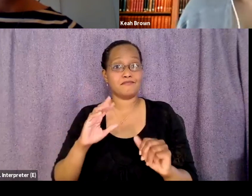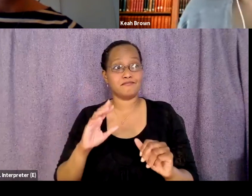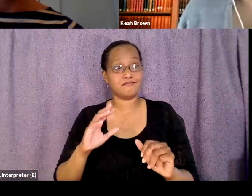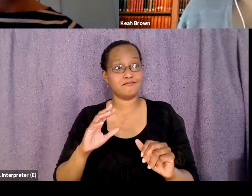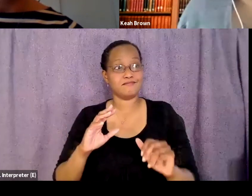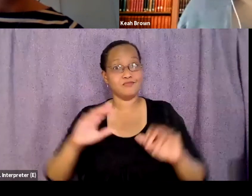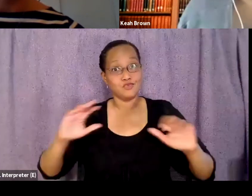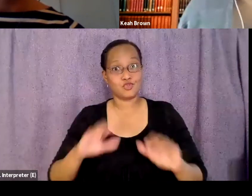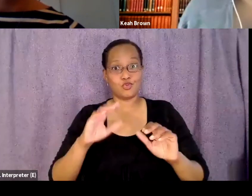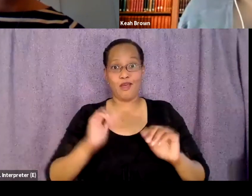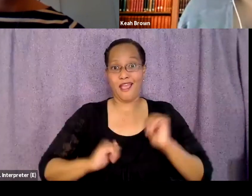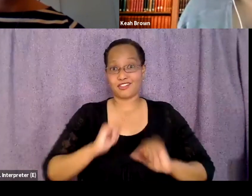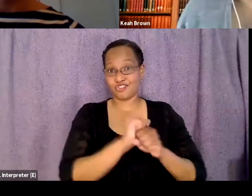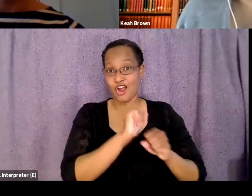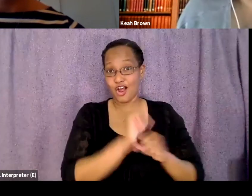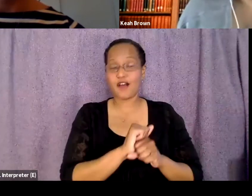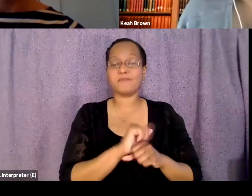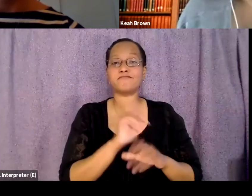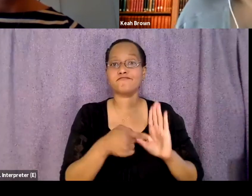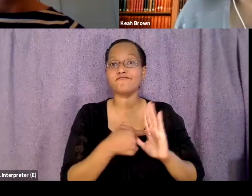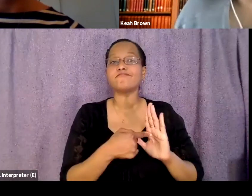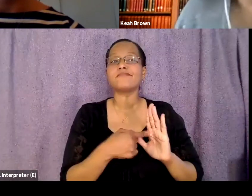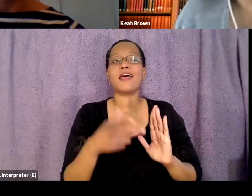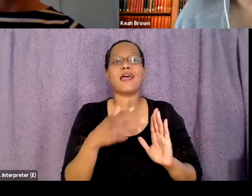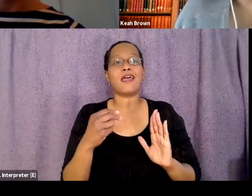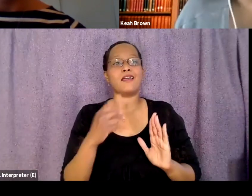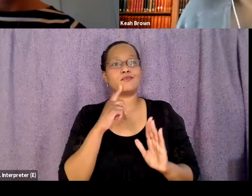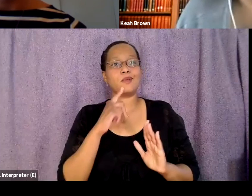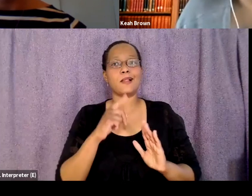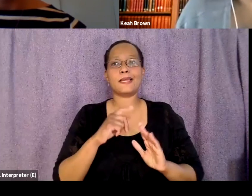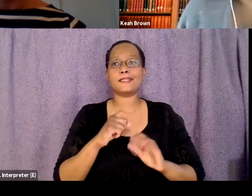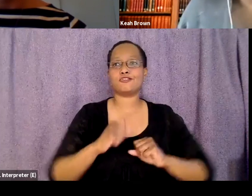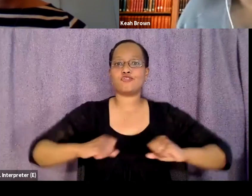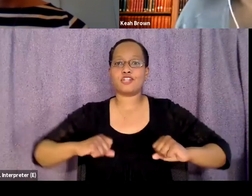trying to get as much as possible and every genre that I love and I care about.